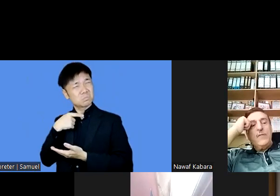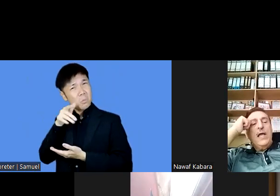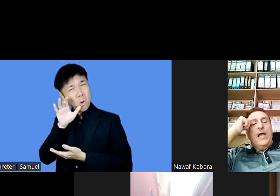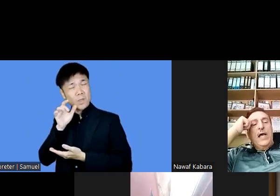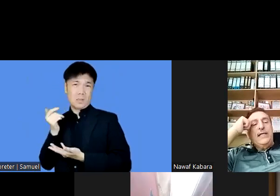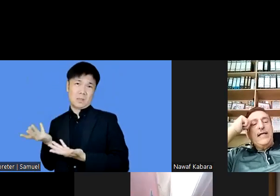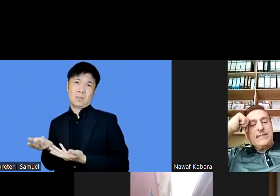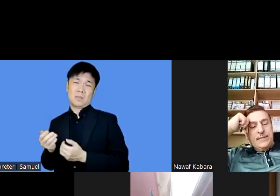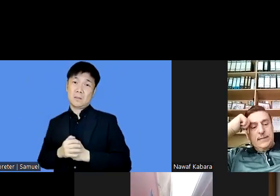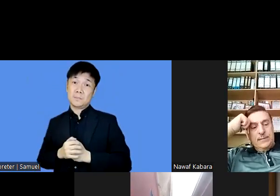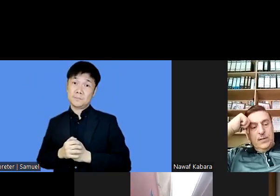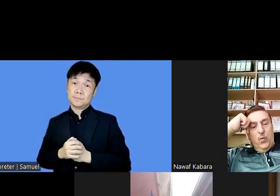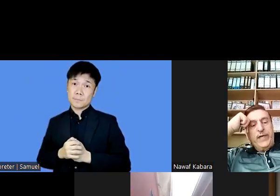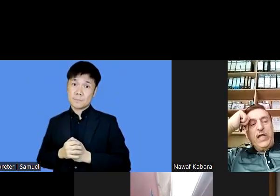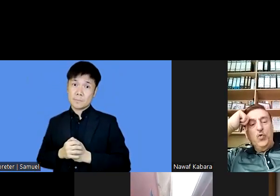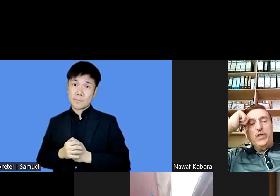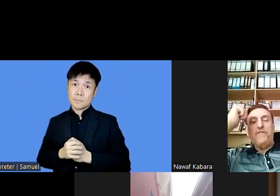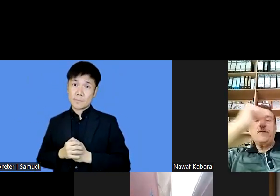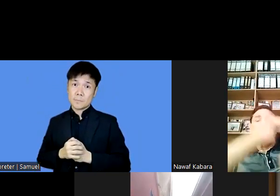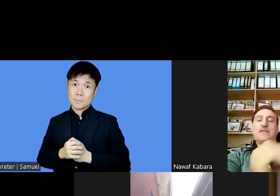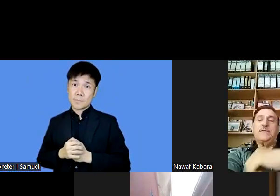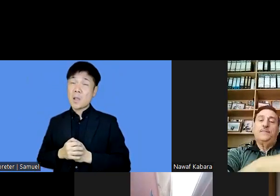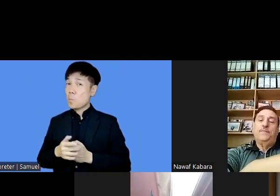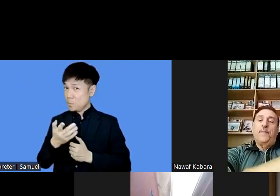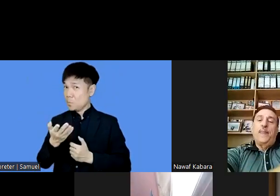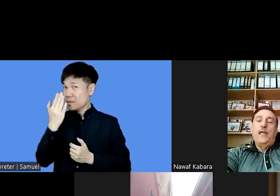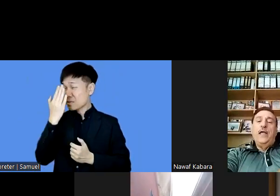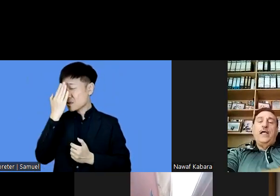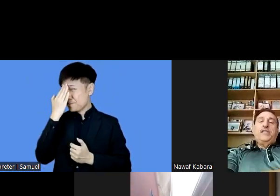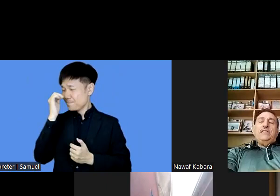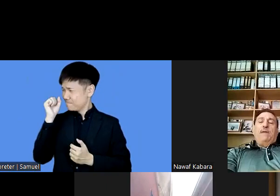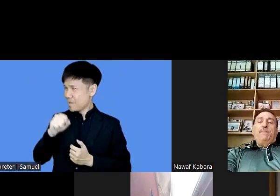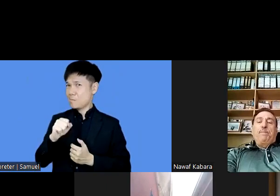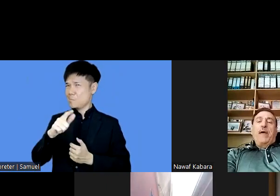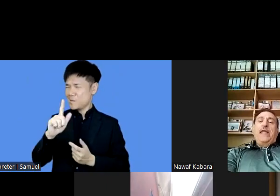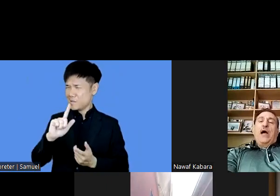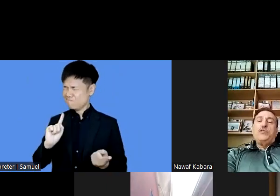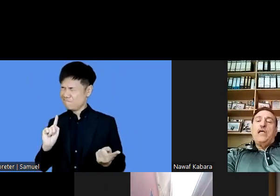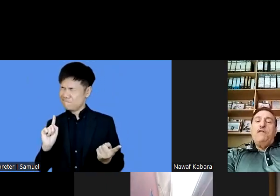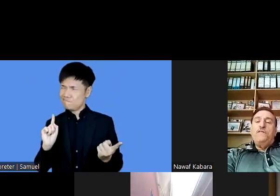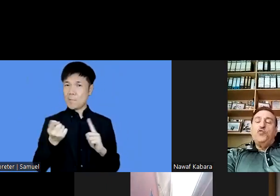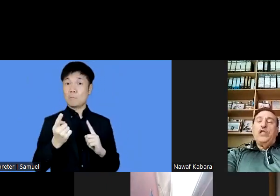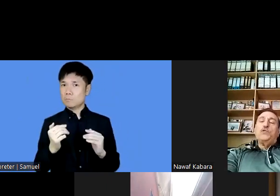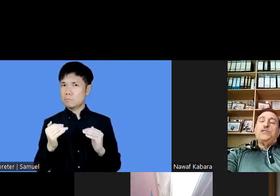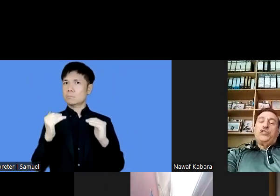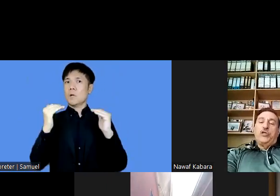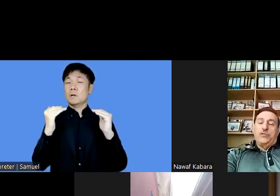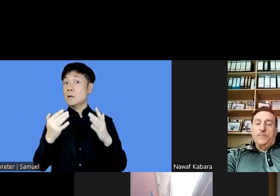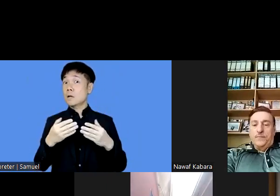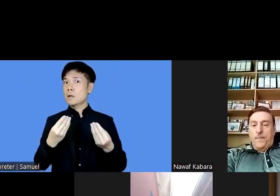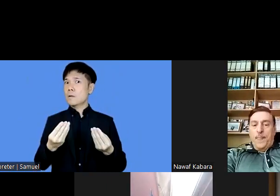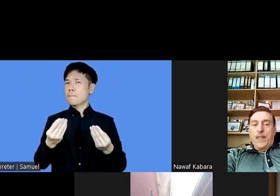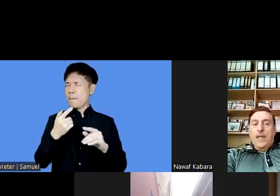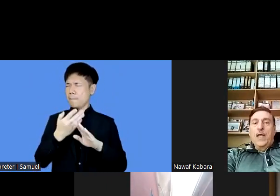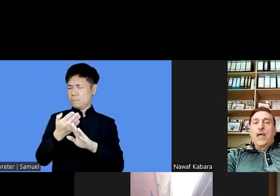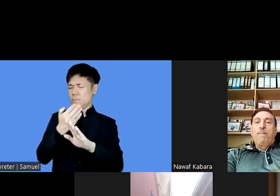Yes, we can do a difference, just by preparing ourselves to deal with the situation.